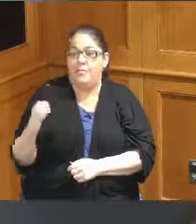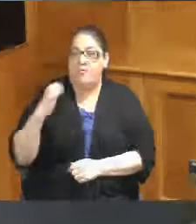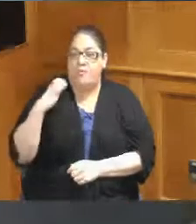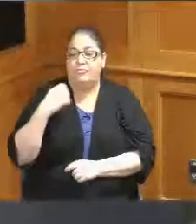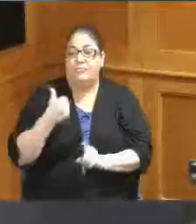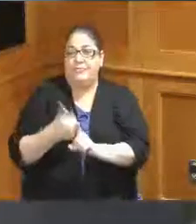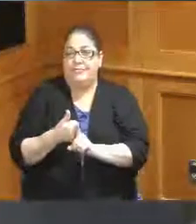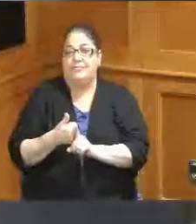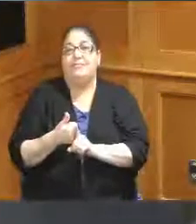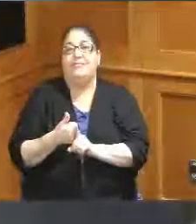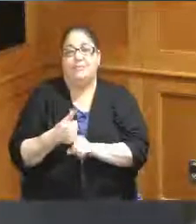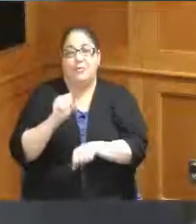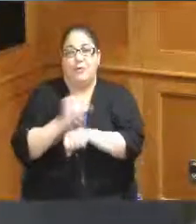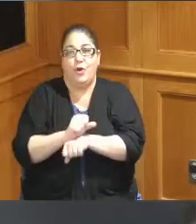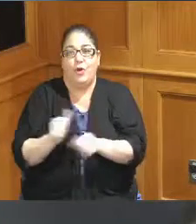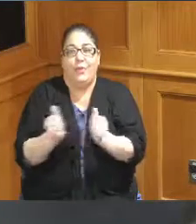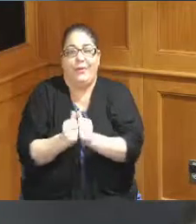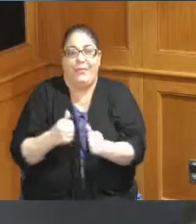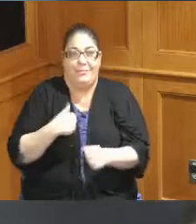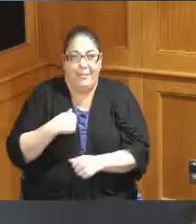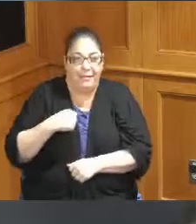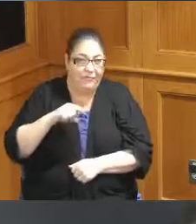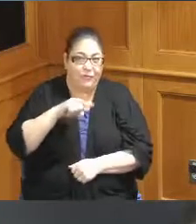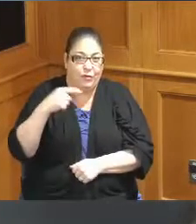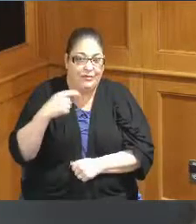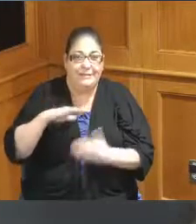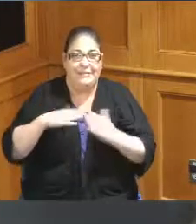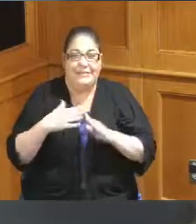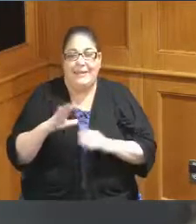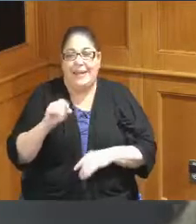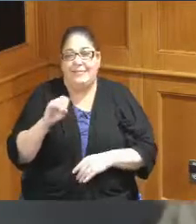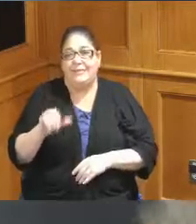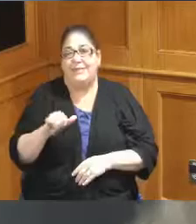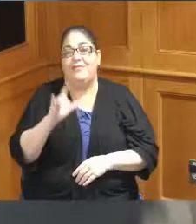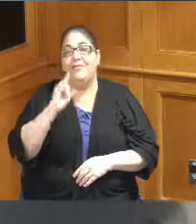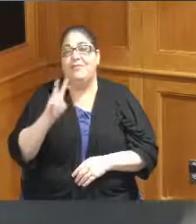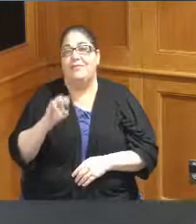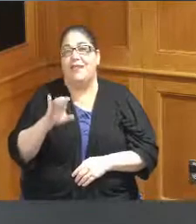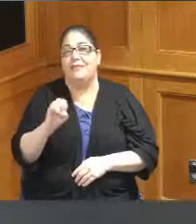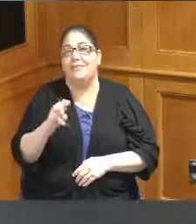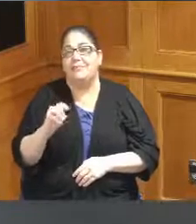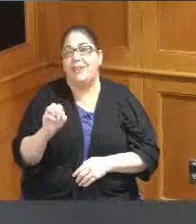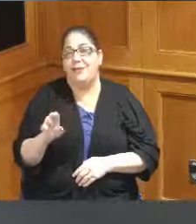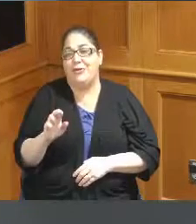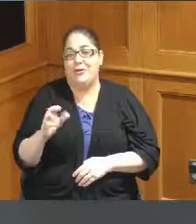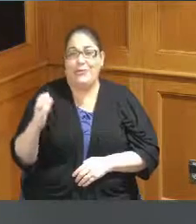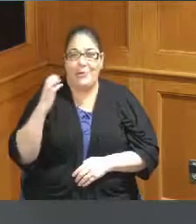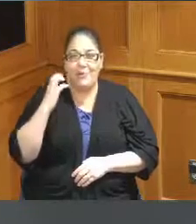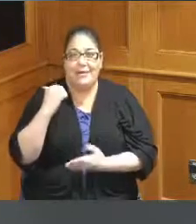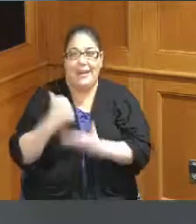he was worked for me when I first was on City council's Vice Mayor to see him coaching and helping the youth thank you Brandon for being here